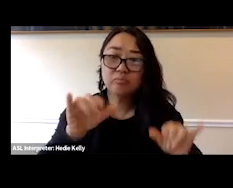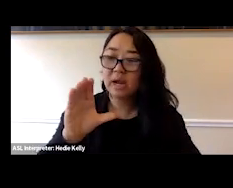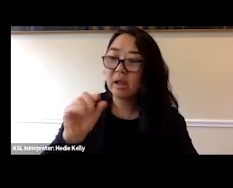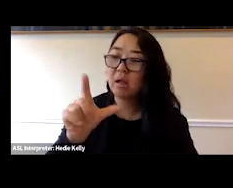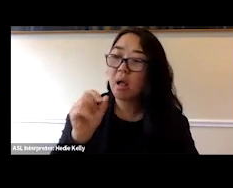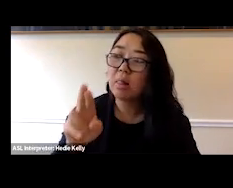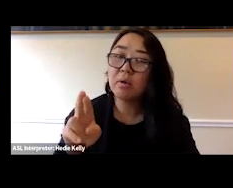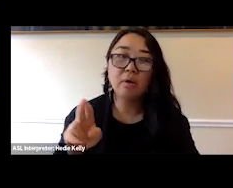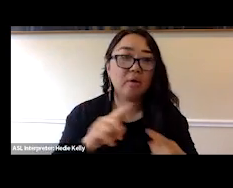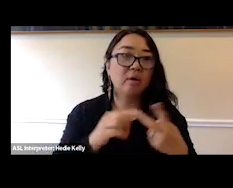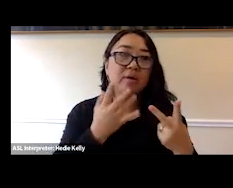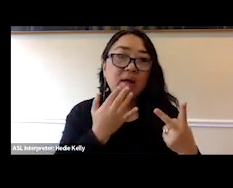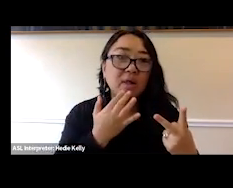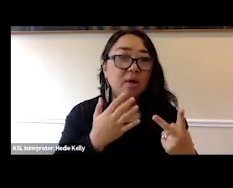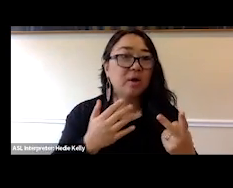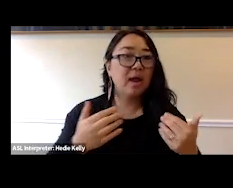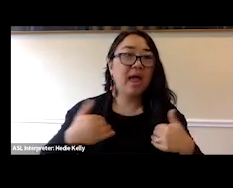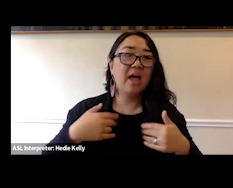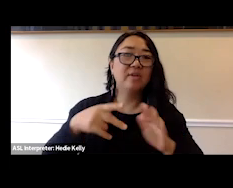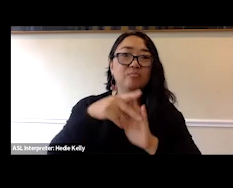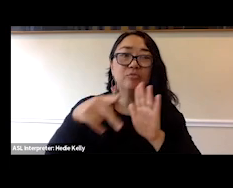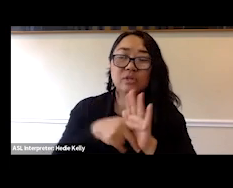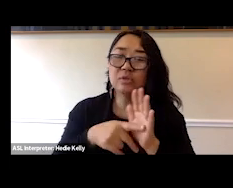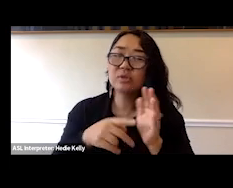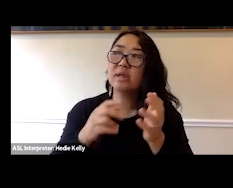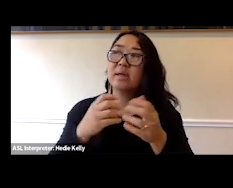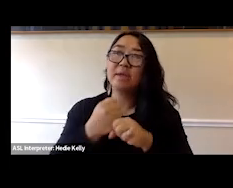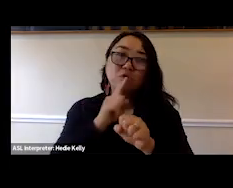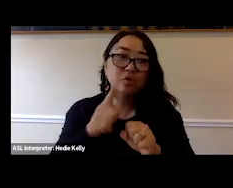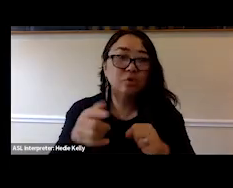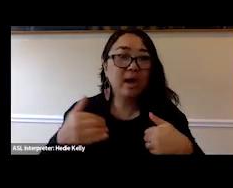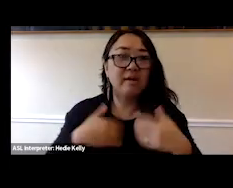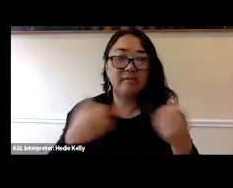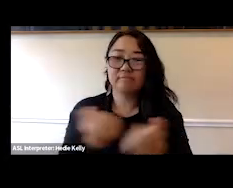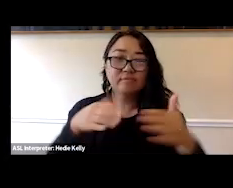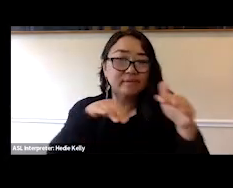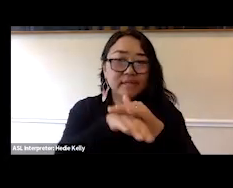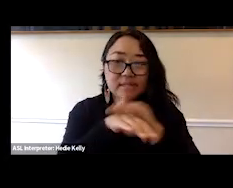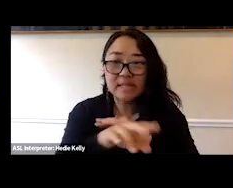Having principles for making those things digitally accessible as well is super important.